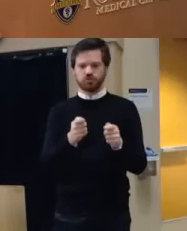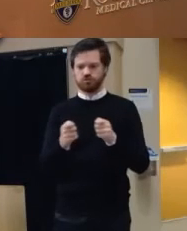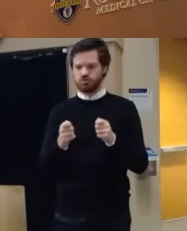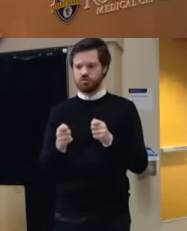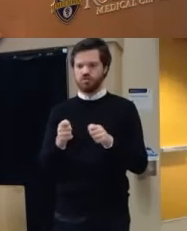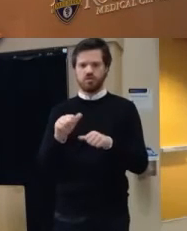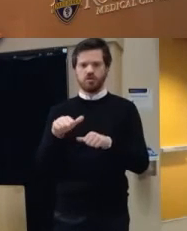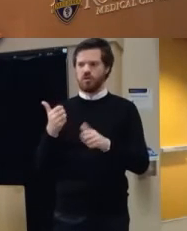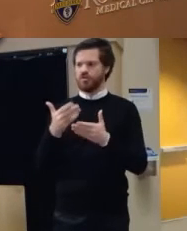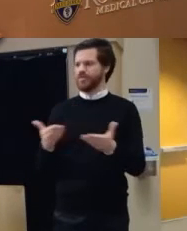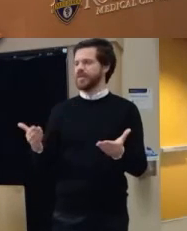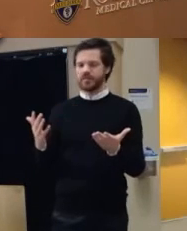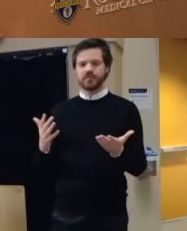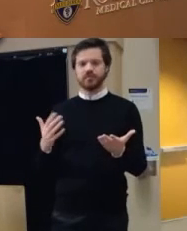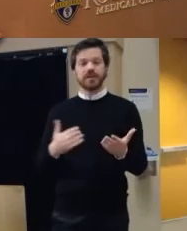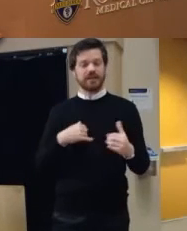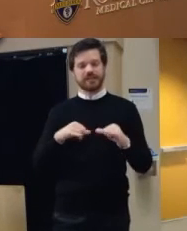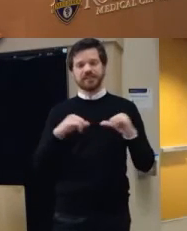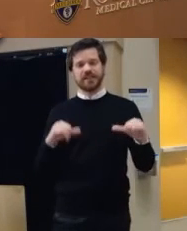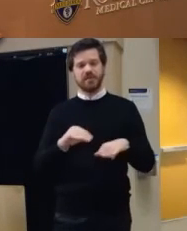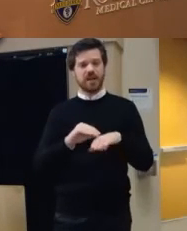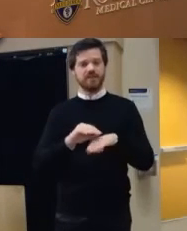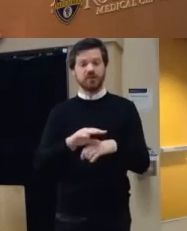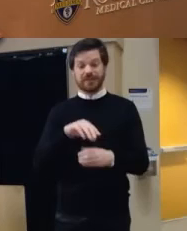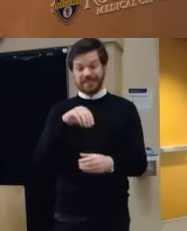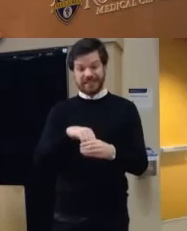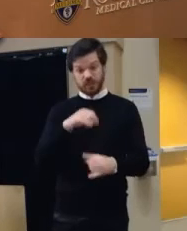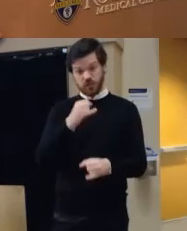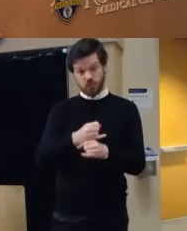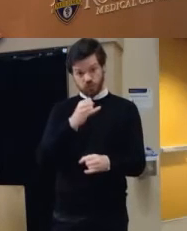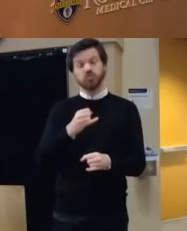other things there are systemic factors within in the institution that are absolutely in our